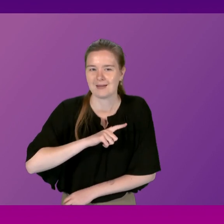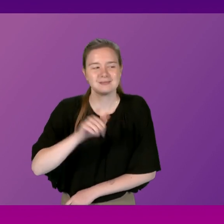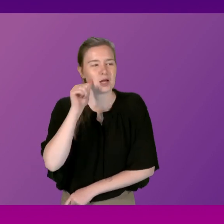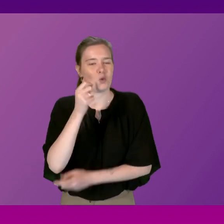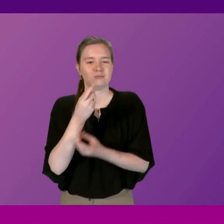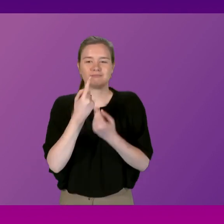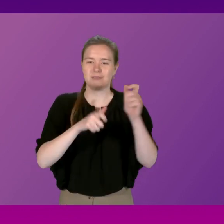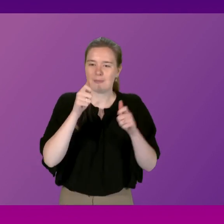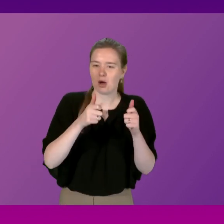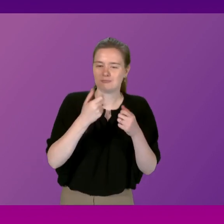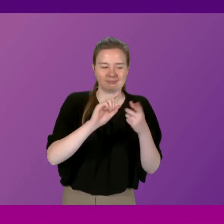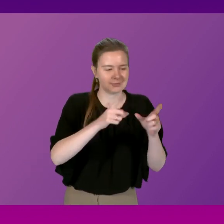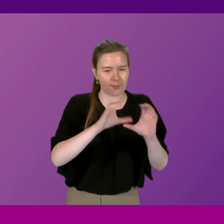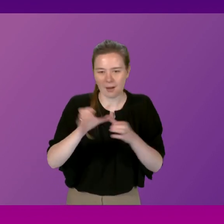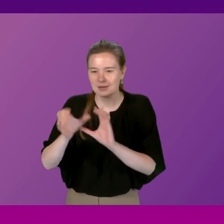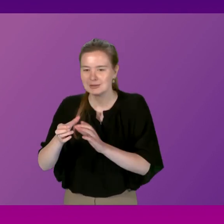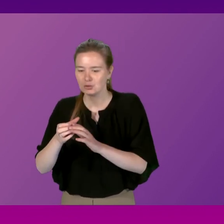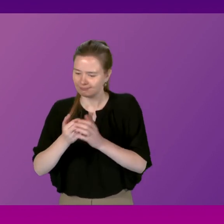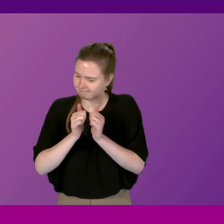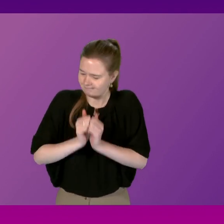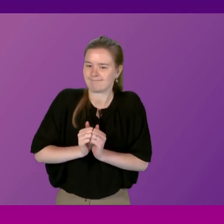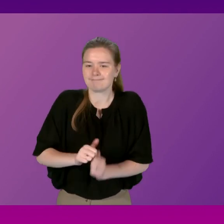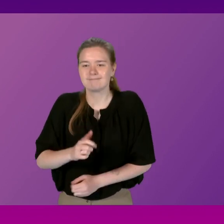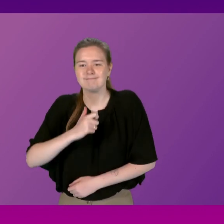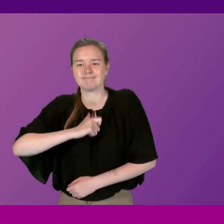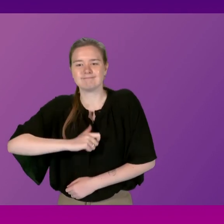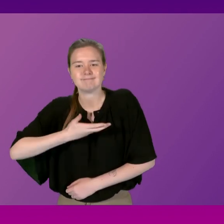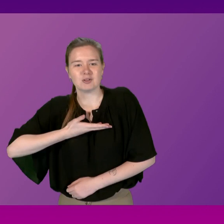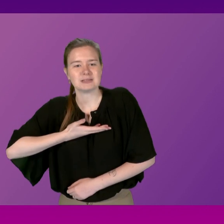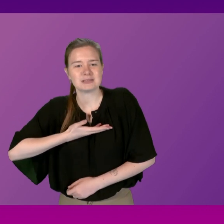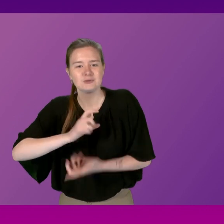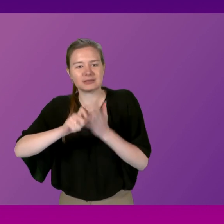party who care deeply about human rights for disabled people, including many disabled people themselves.